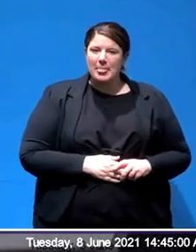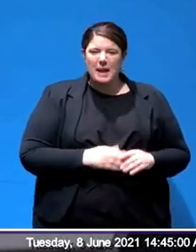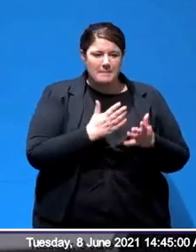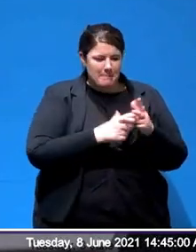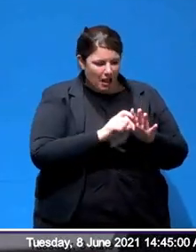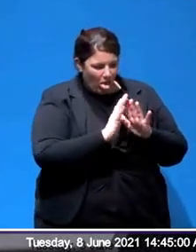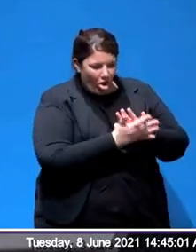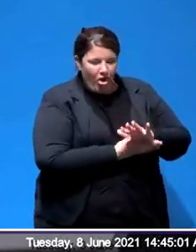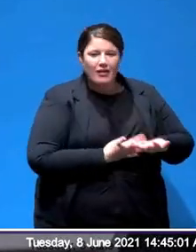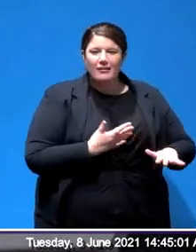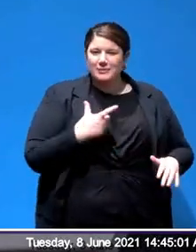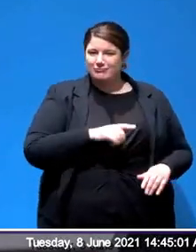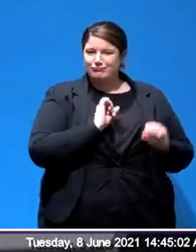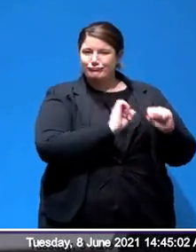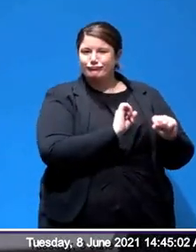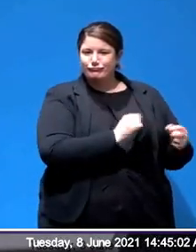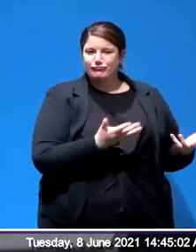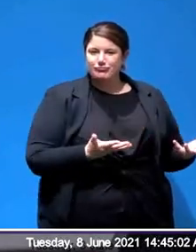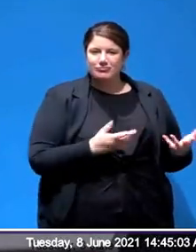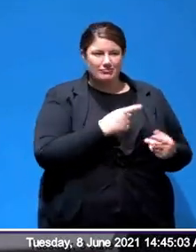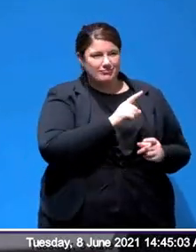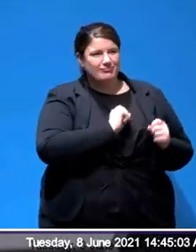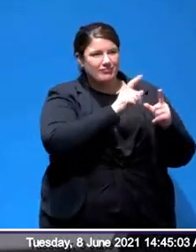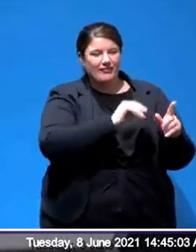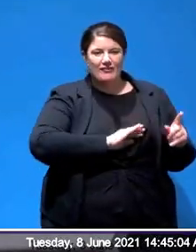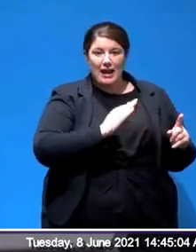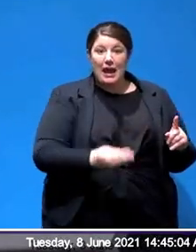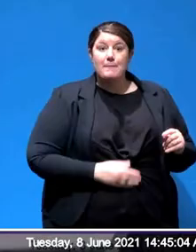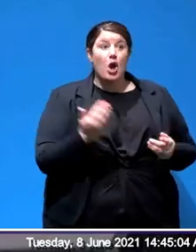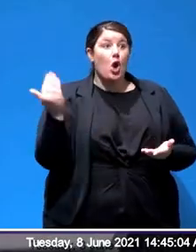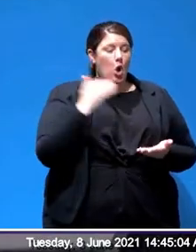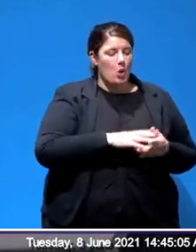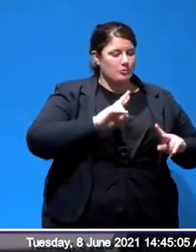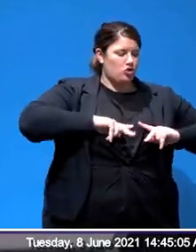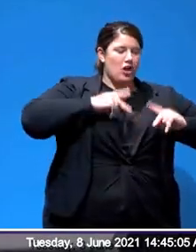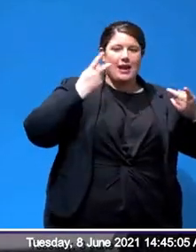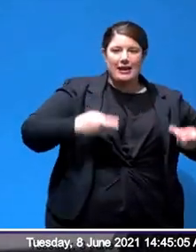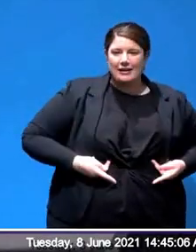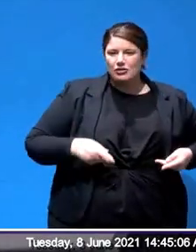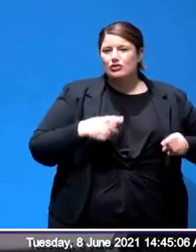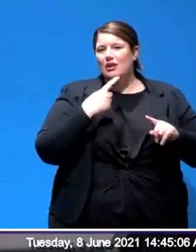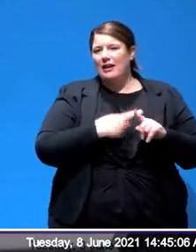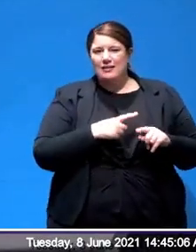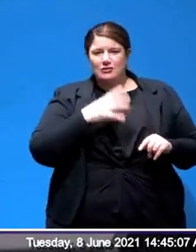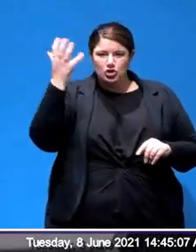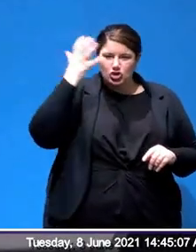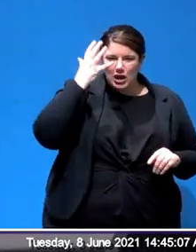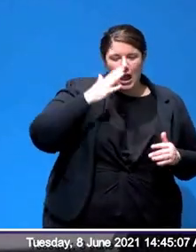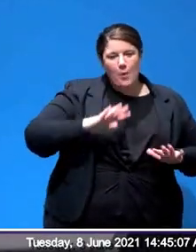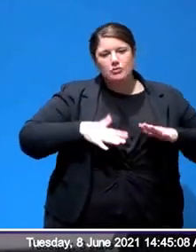cetera, because that's where he was. And he would --- as soon as he came home, he would change and have a shower and get into his pyjamas.